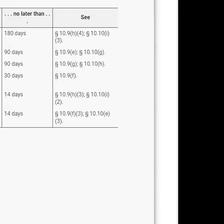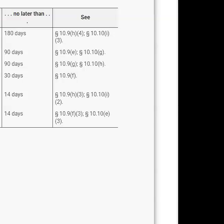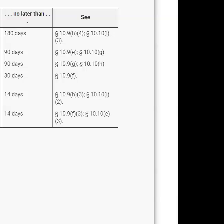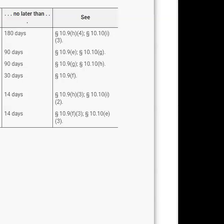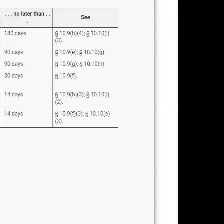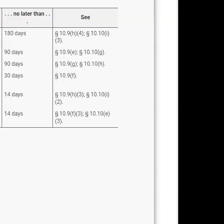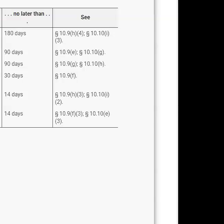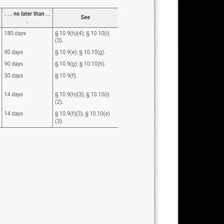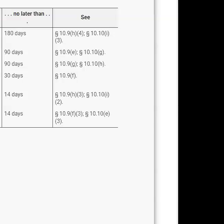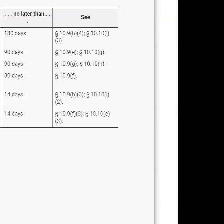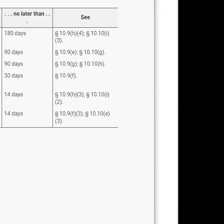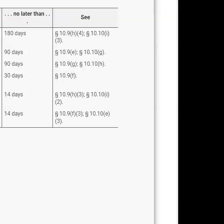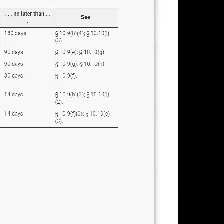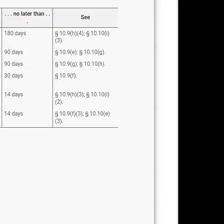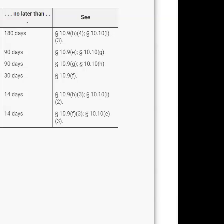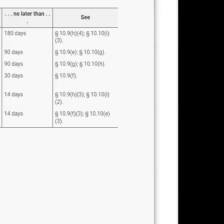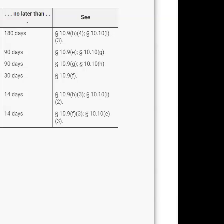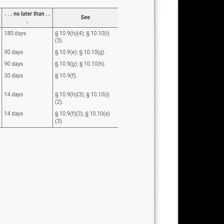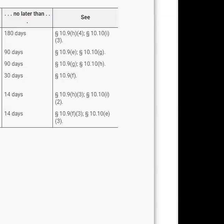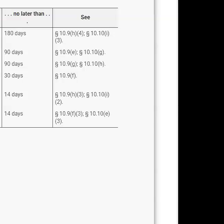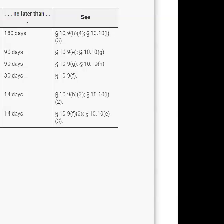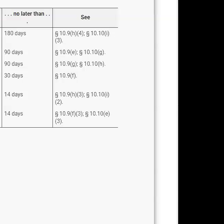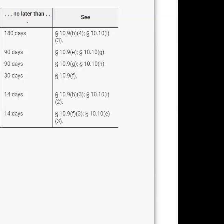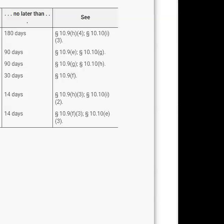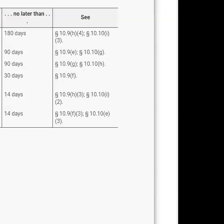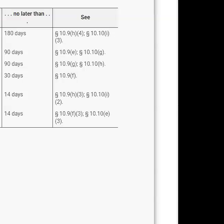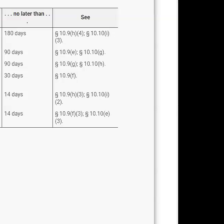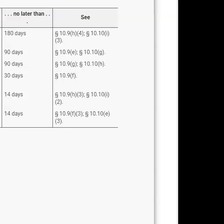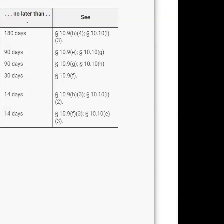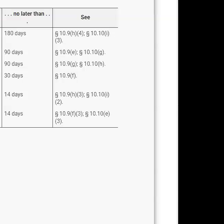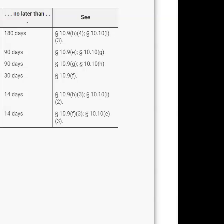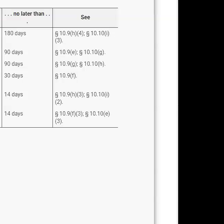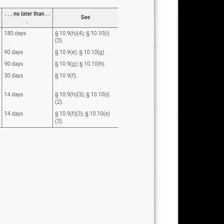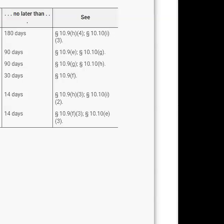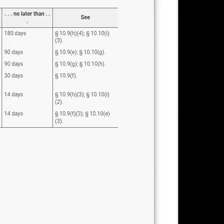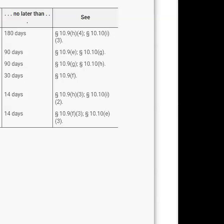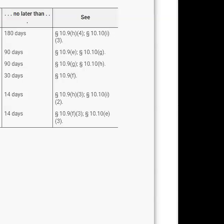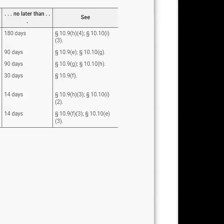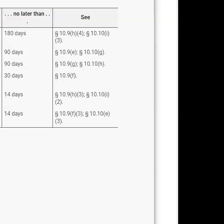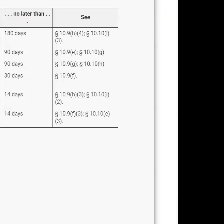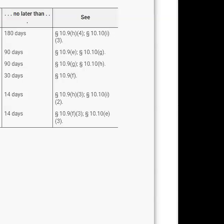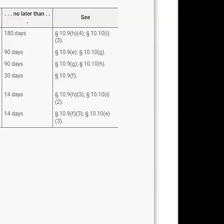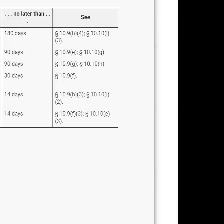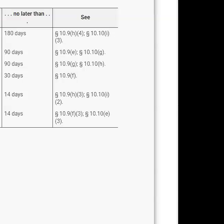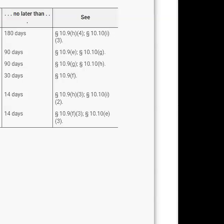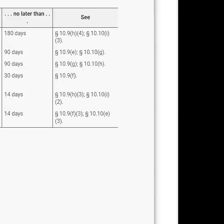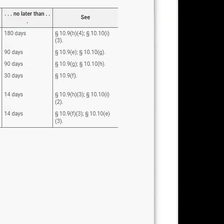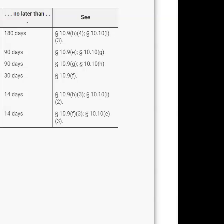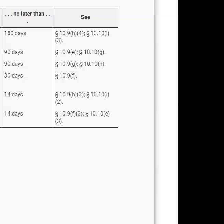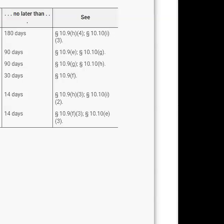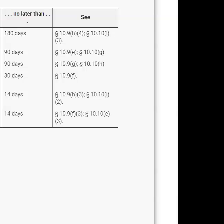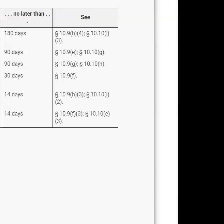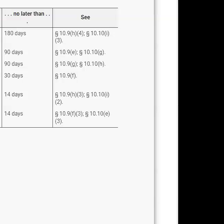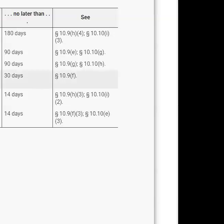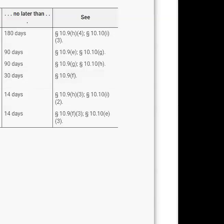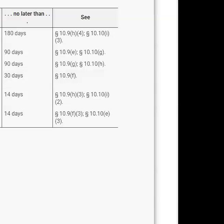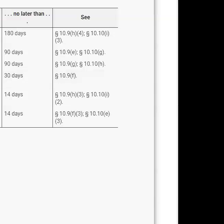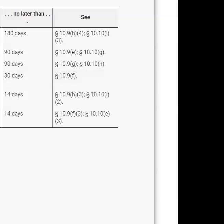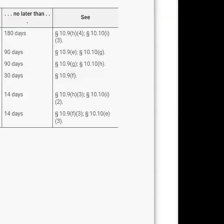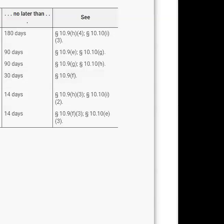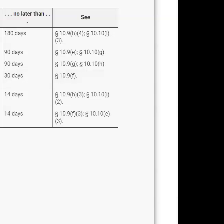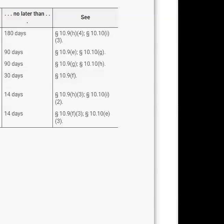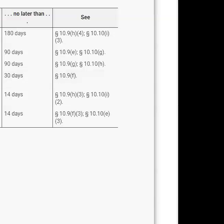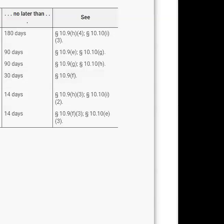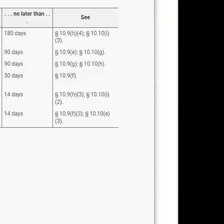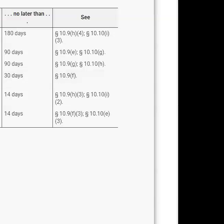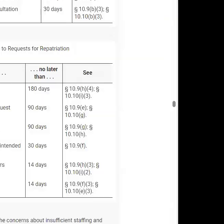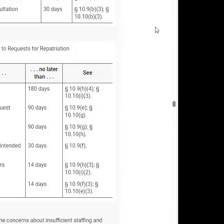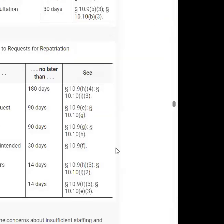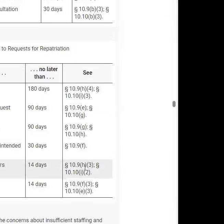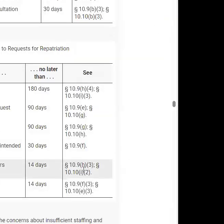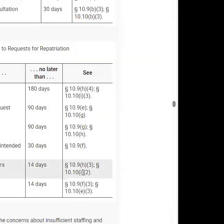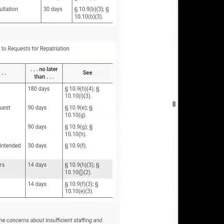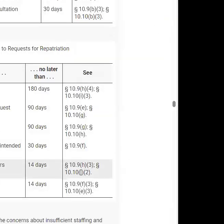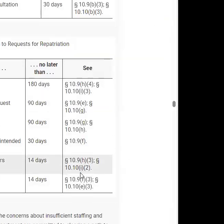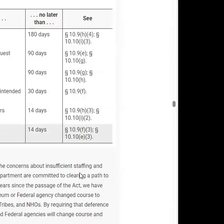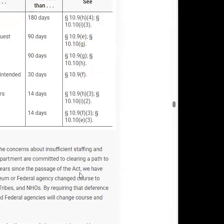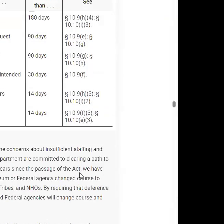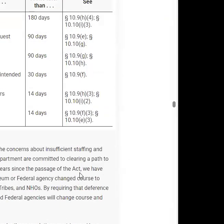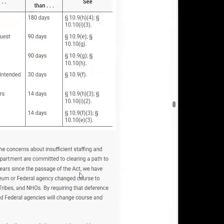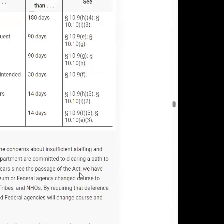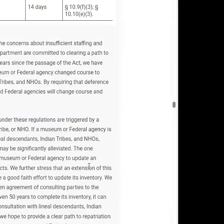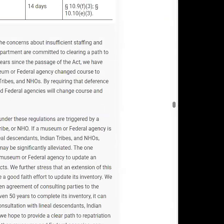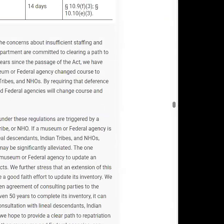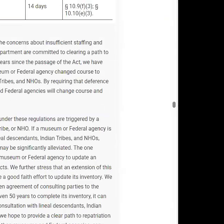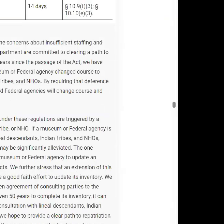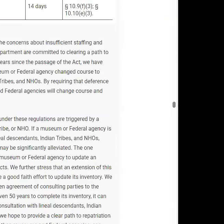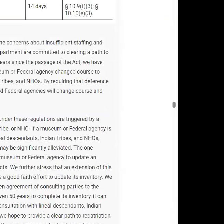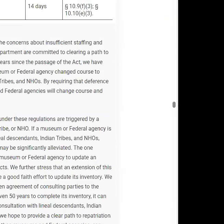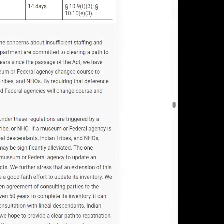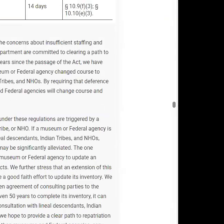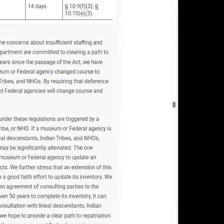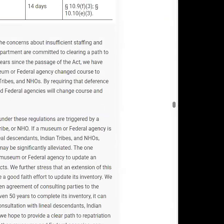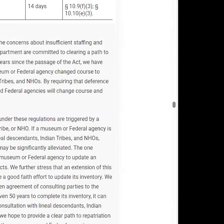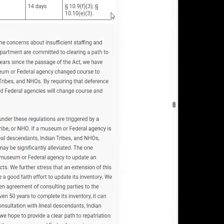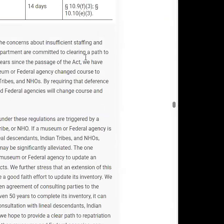or return notices in this way. Um but that is the 14-day timeline in the regulations require.